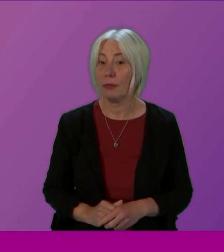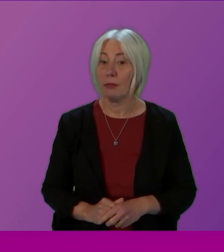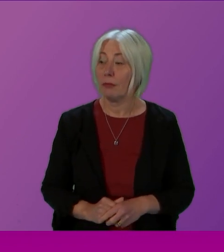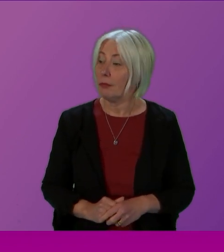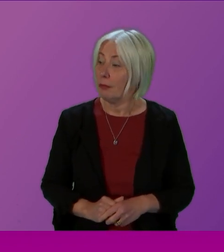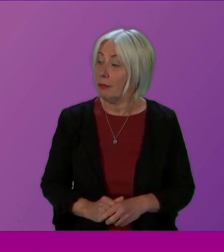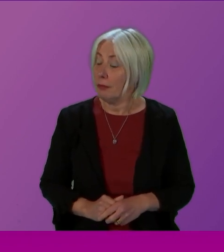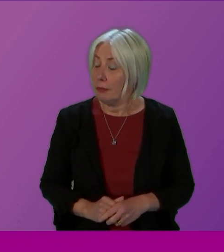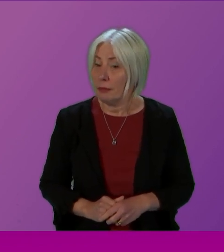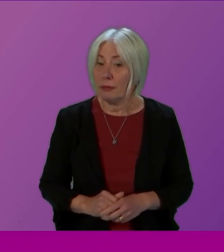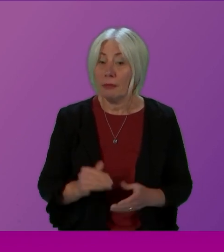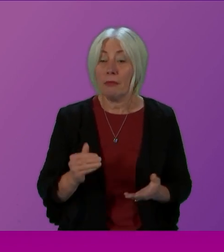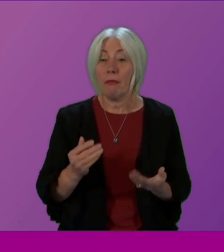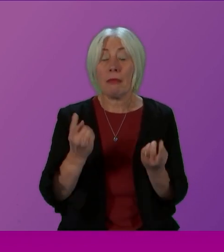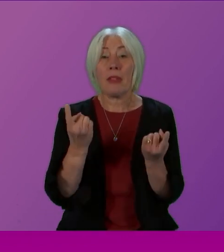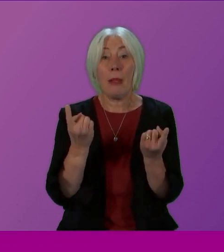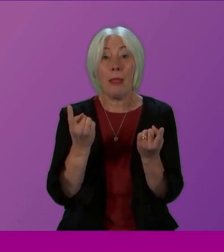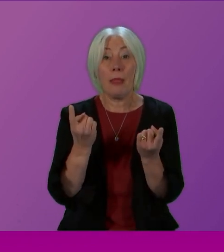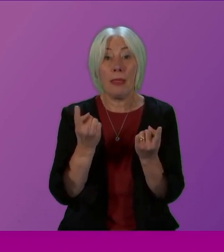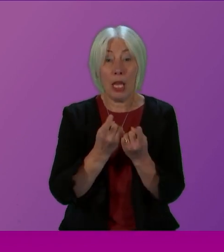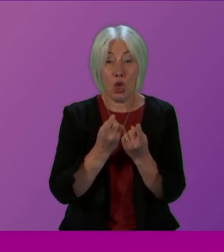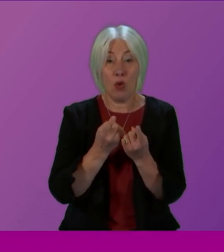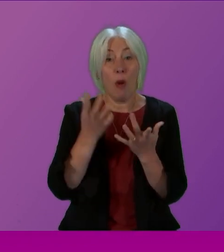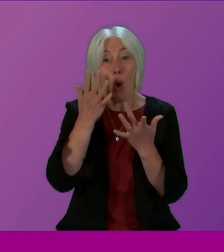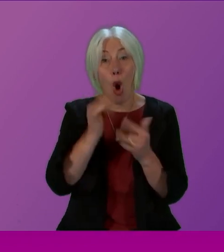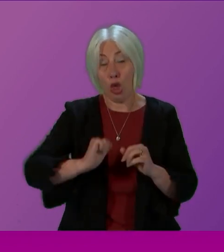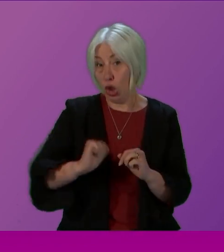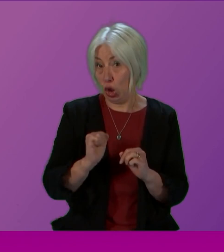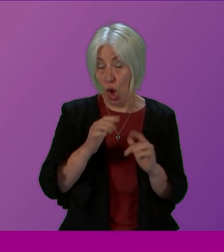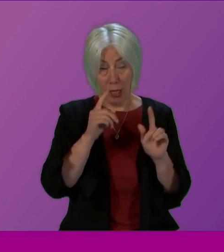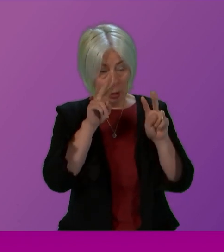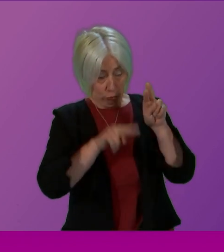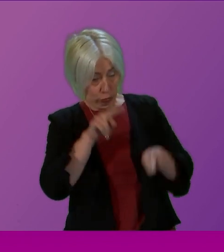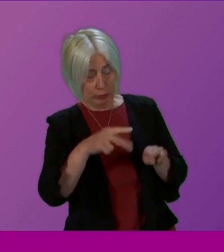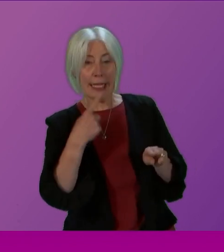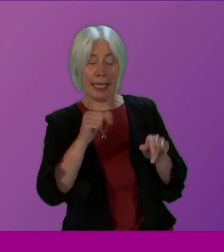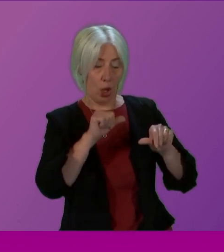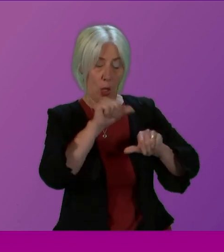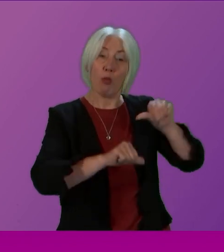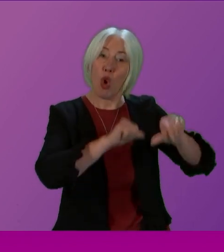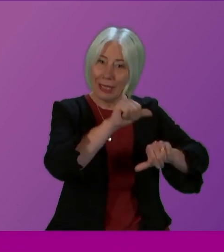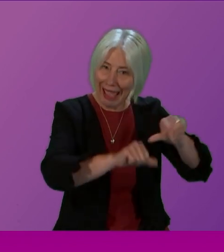The issue identified by Audit Scotland is that the process involved in the payment of